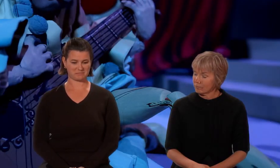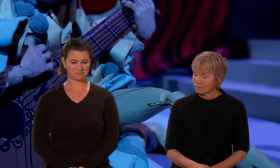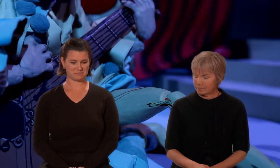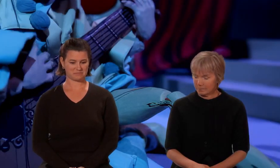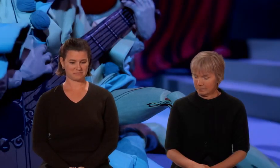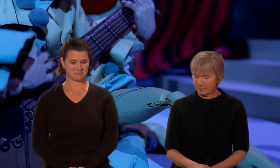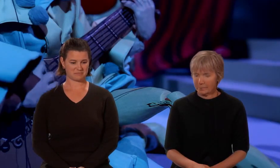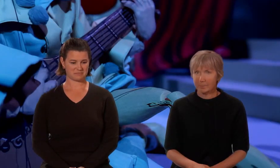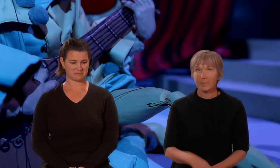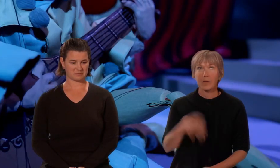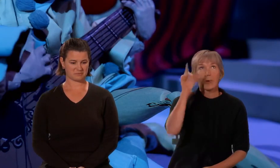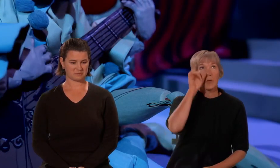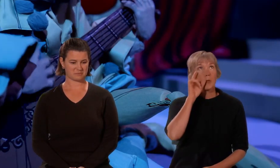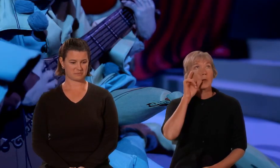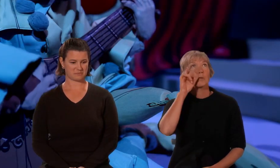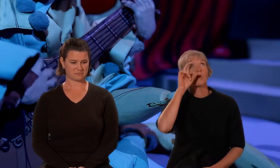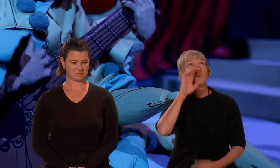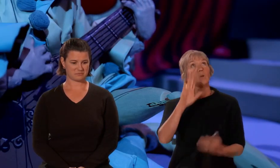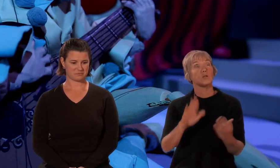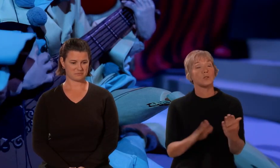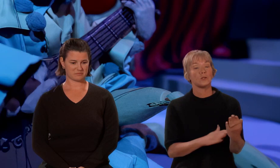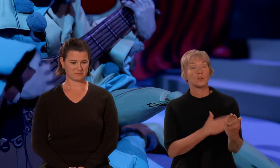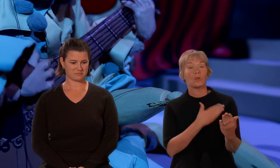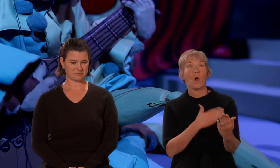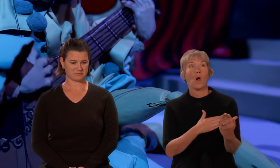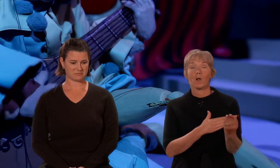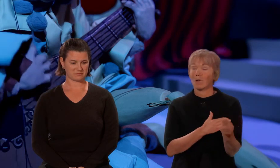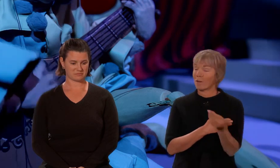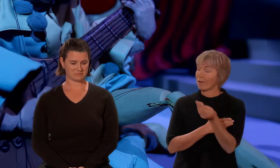[jester] The moon has a song for you